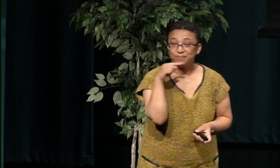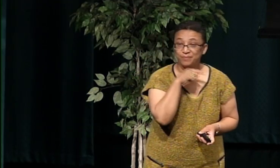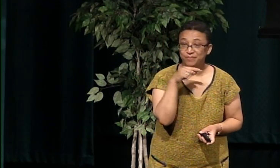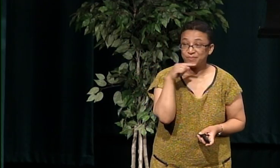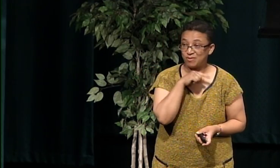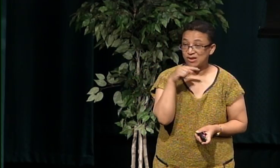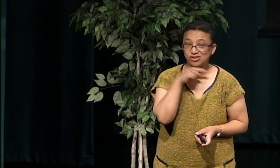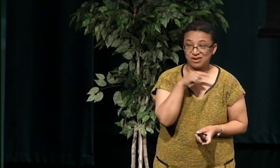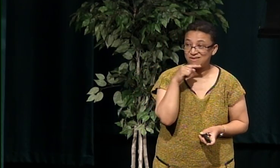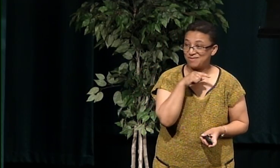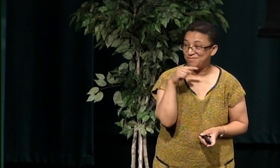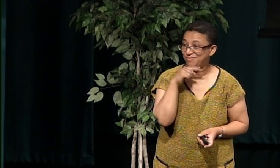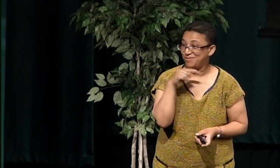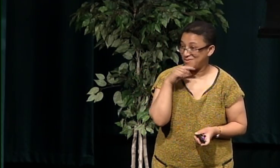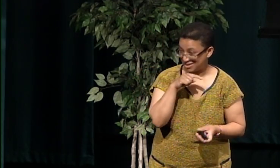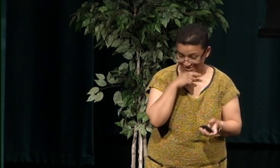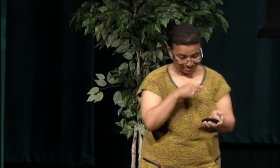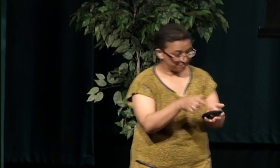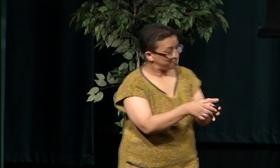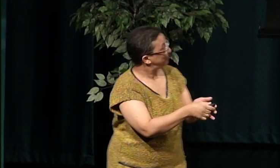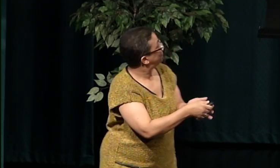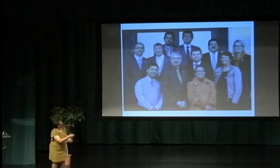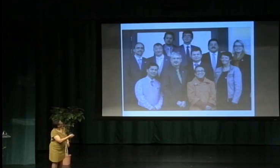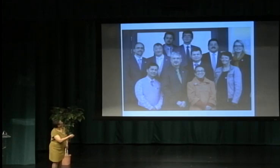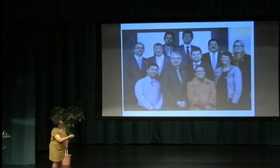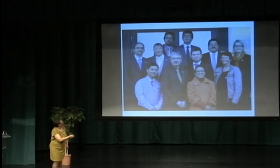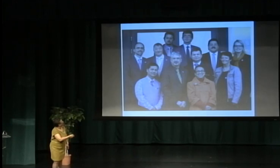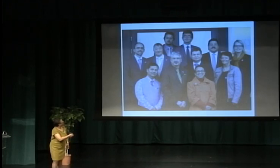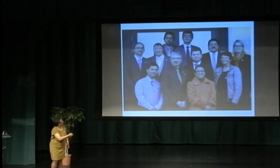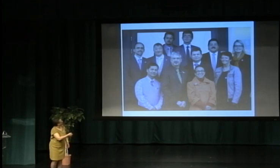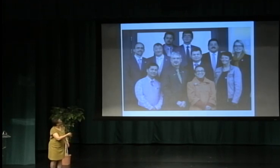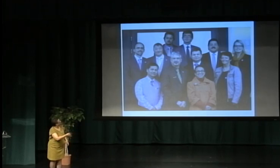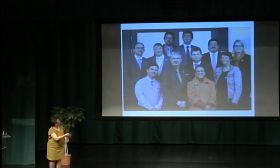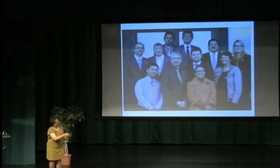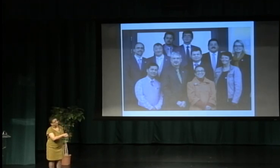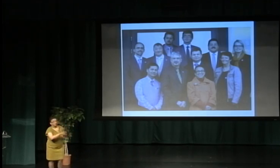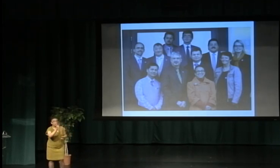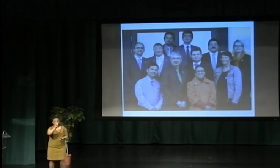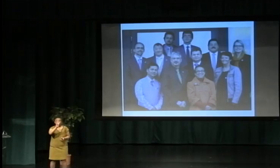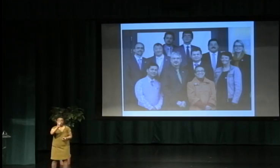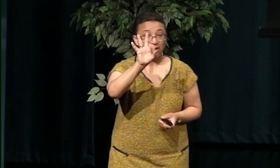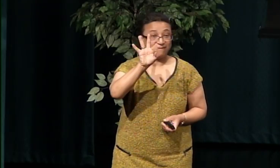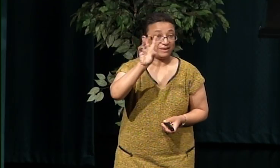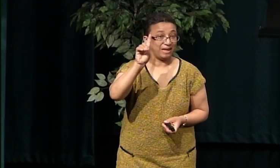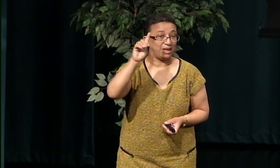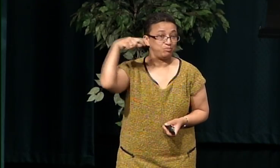Russia.